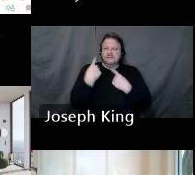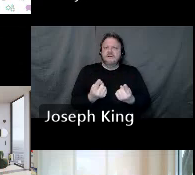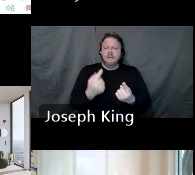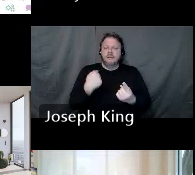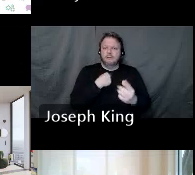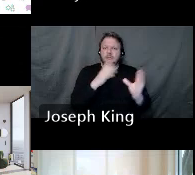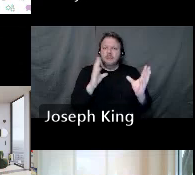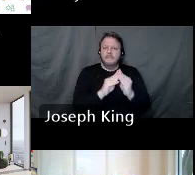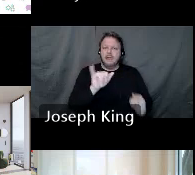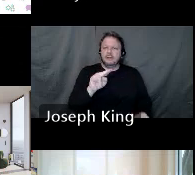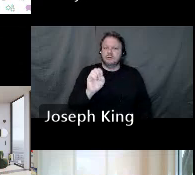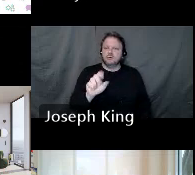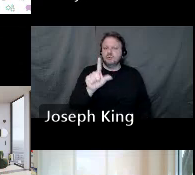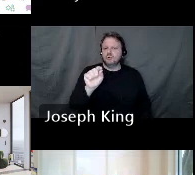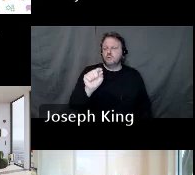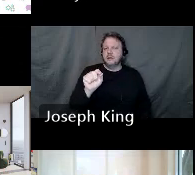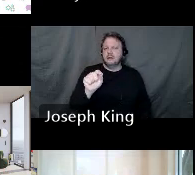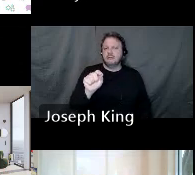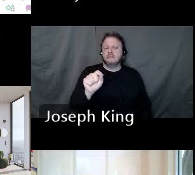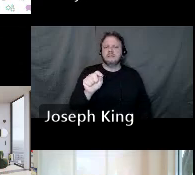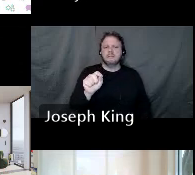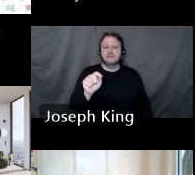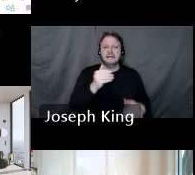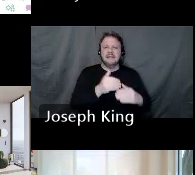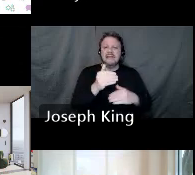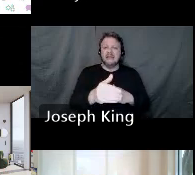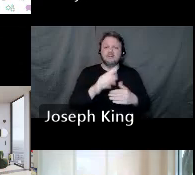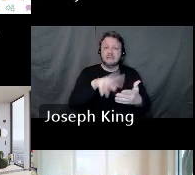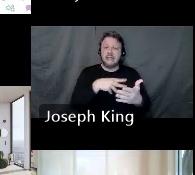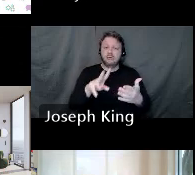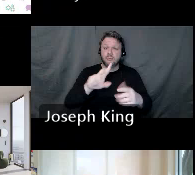We met on June 20th in our next one is scheduled for Friday.